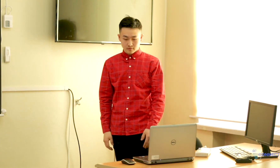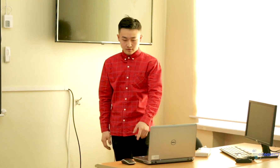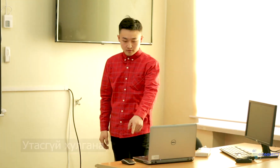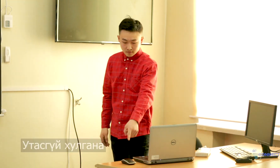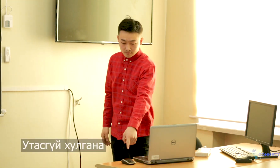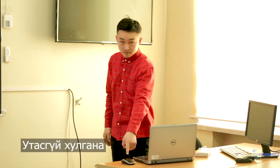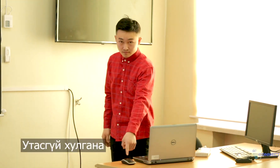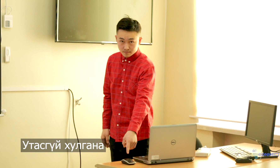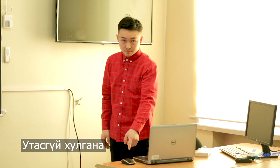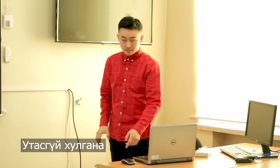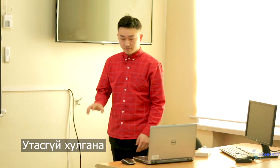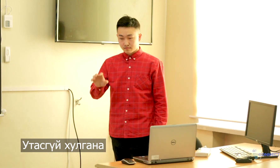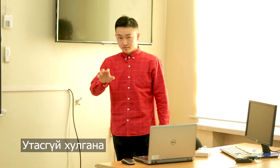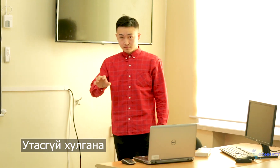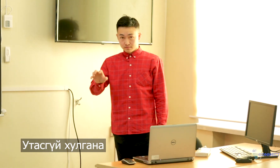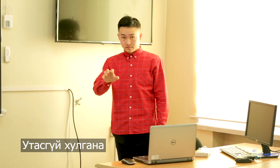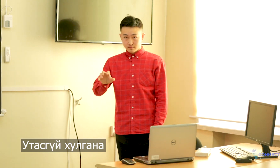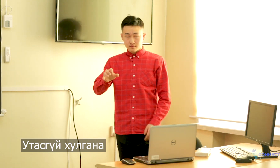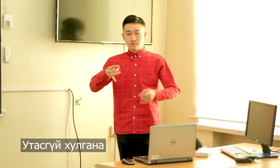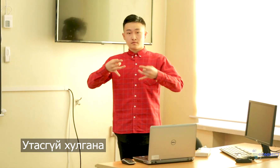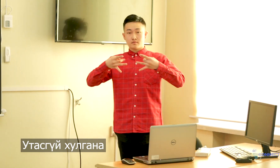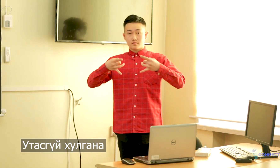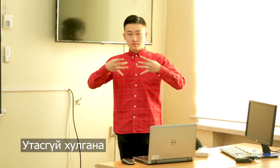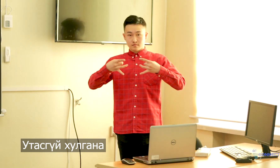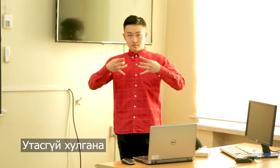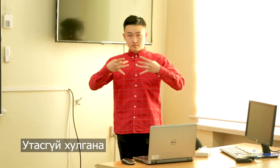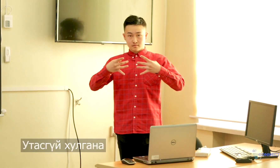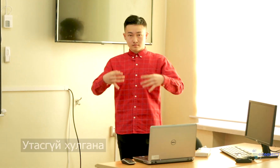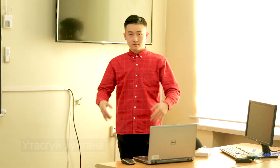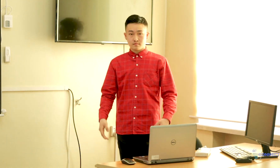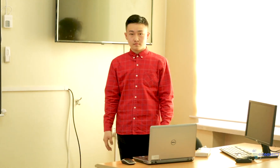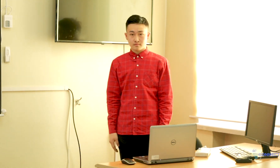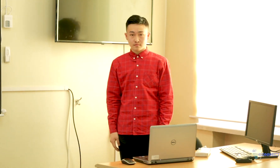computer's mouse